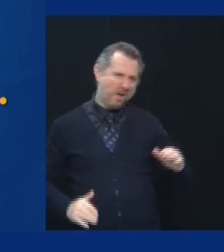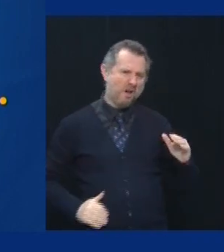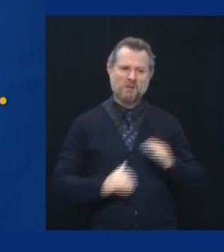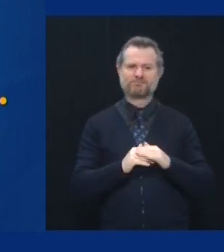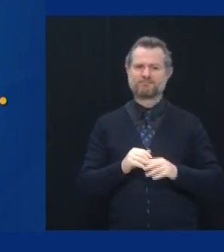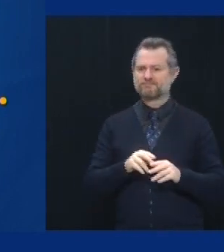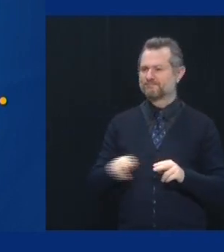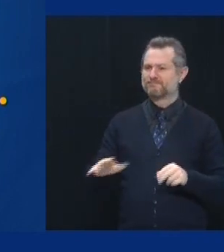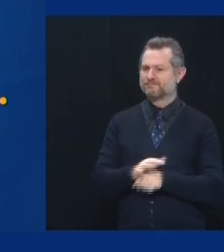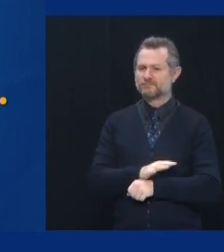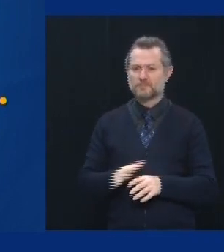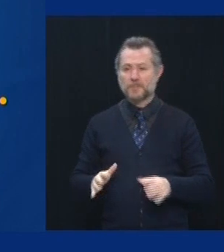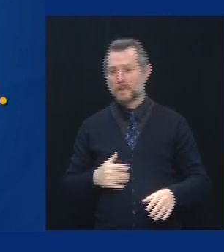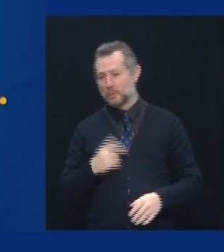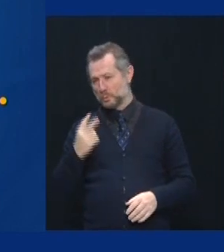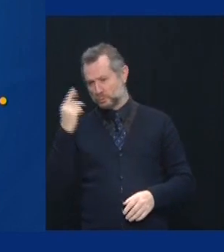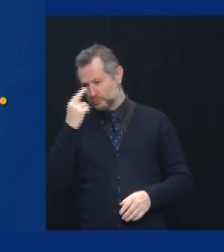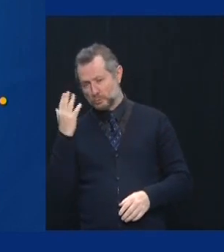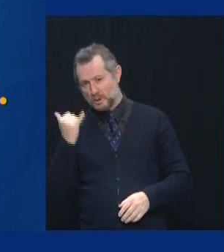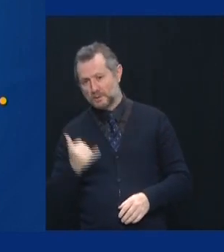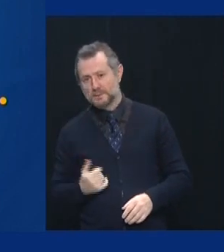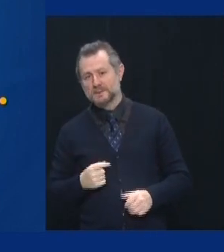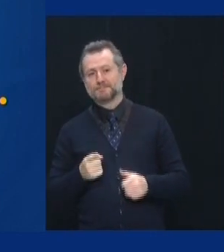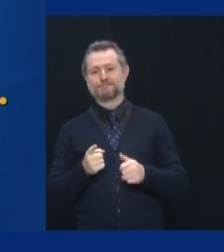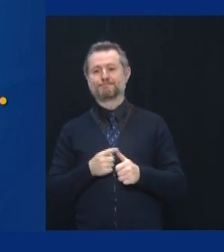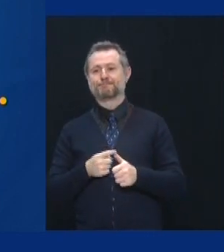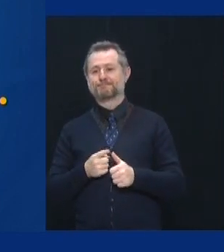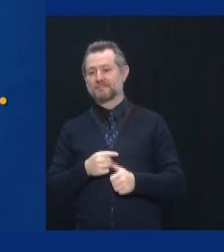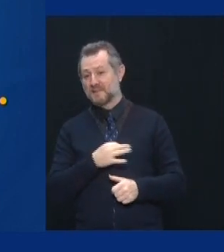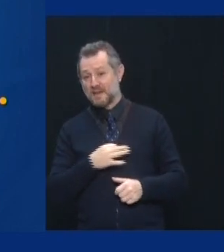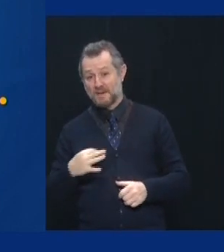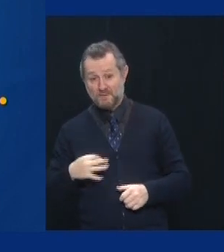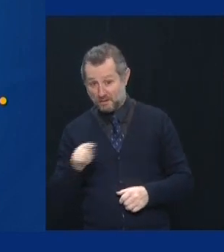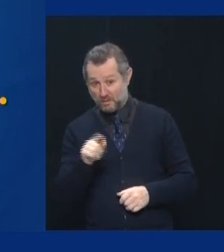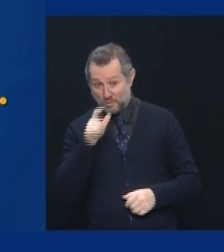BE THE FIRST HOSPITALS TO HAVE CAPACITY PROBLEMS UNTIL A SURGE SITUATION.